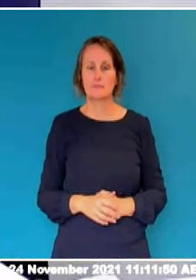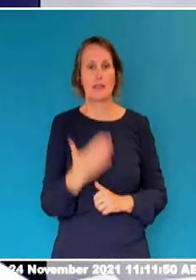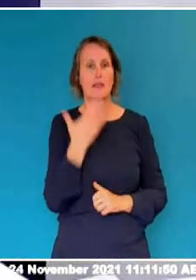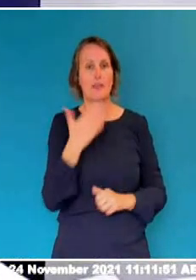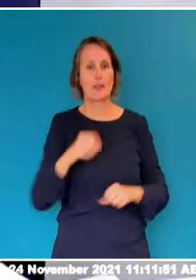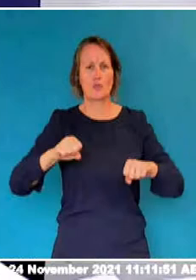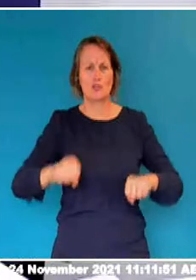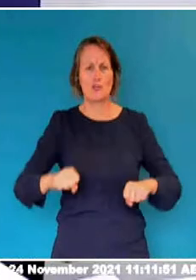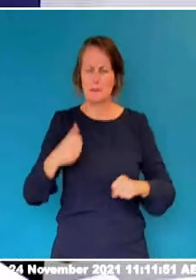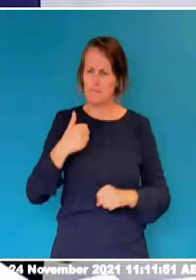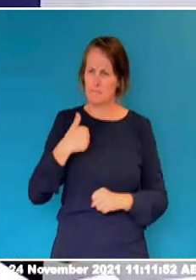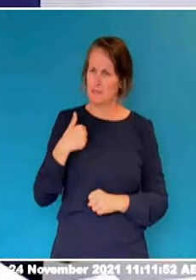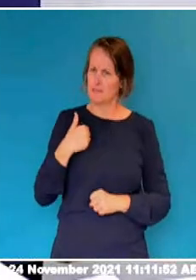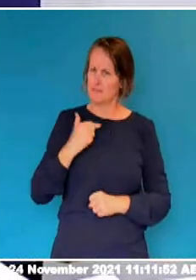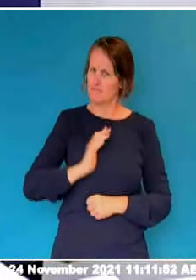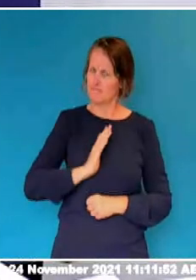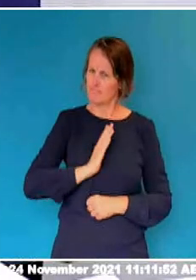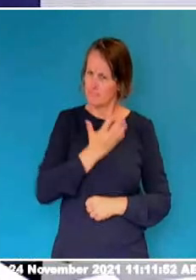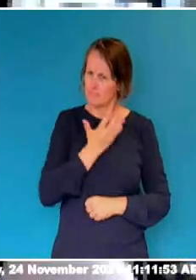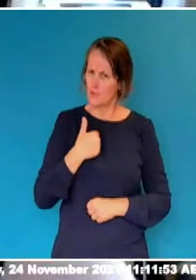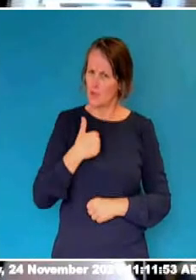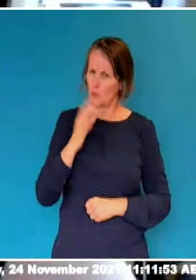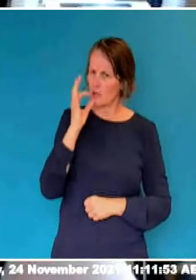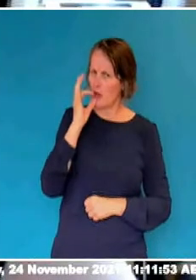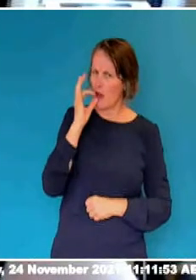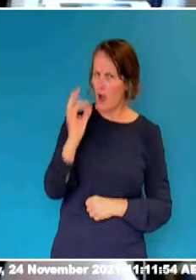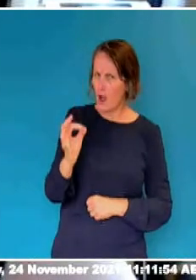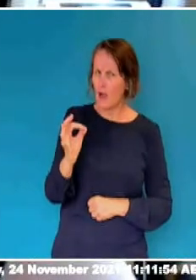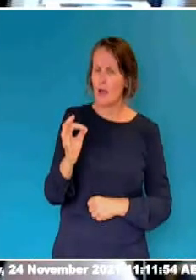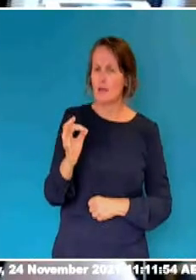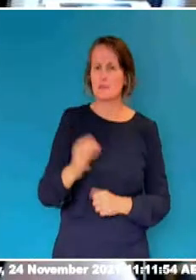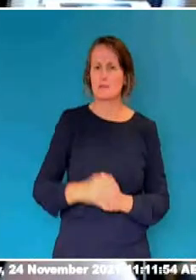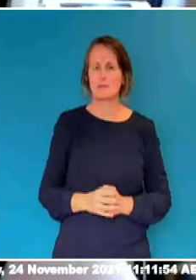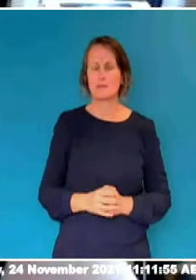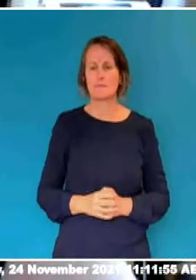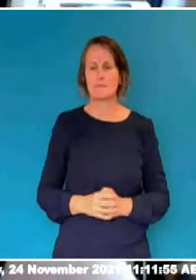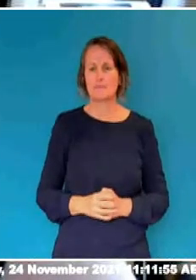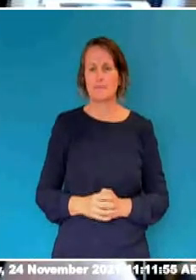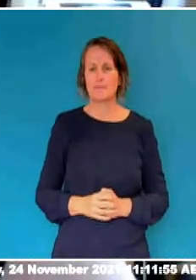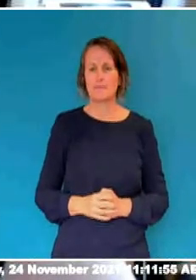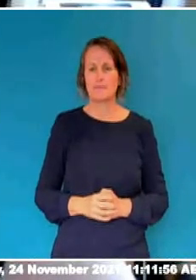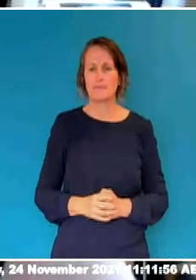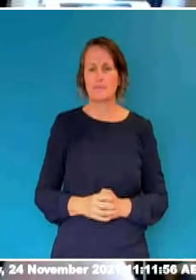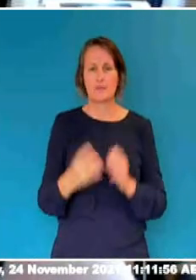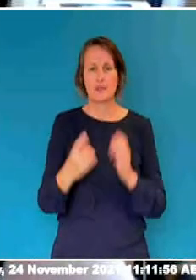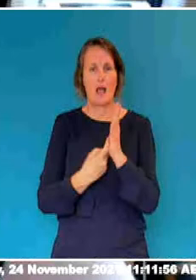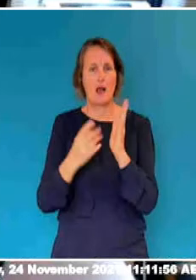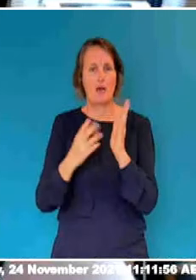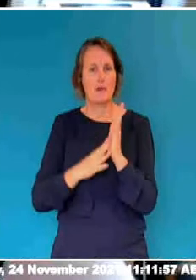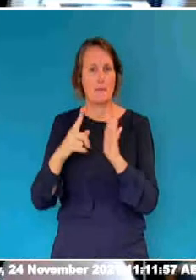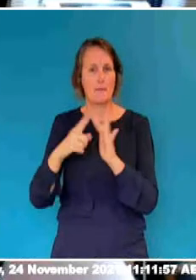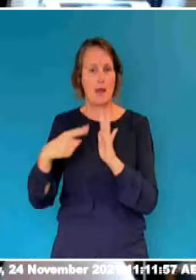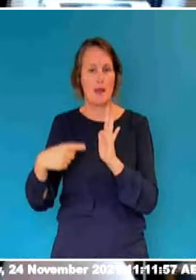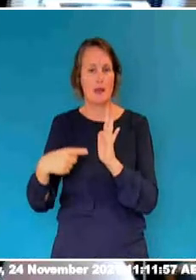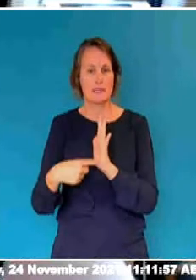I'm interested to ask particularly RMIT and Ms Marshall and Mr